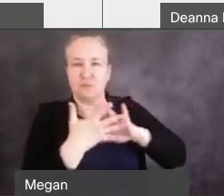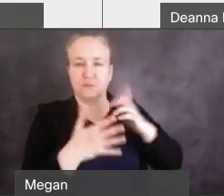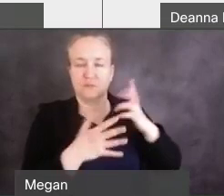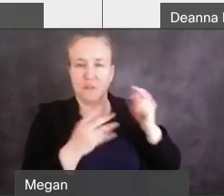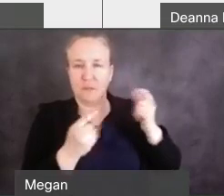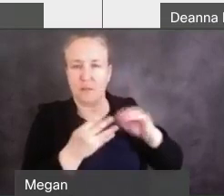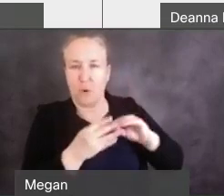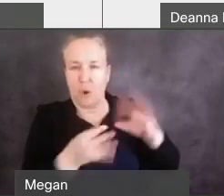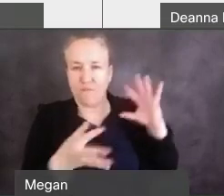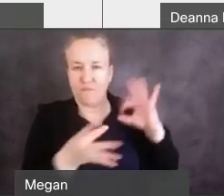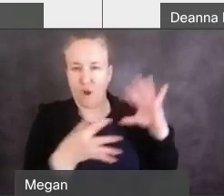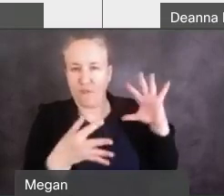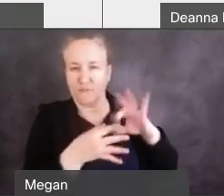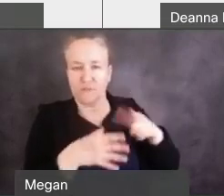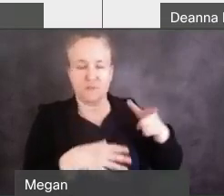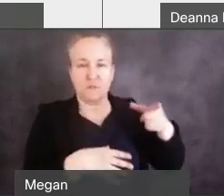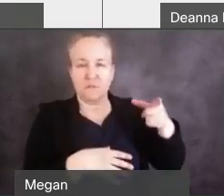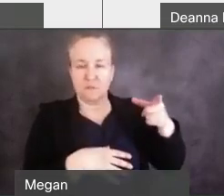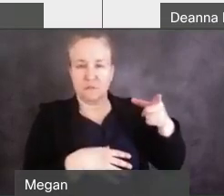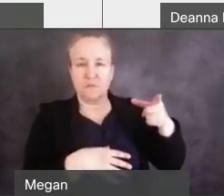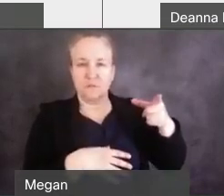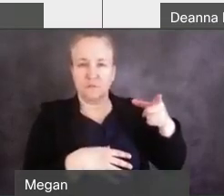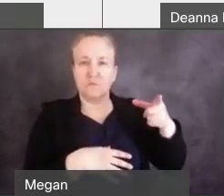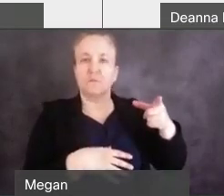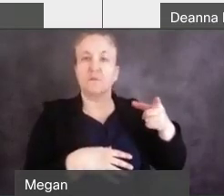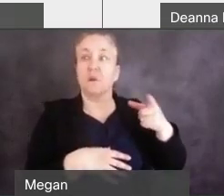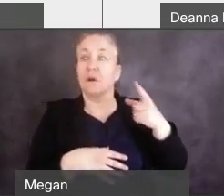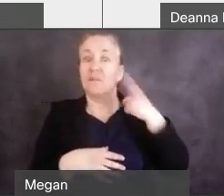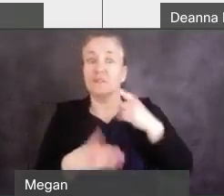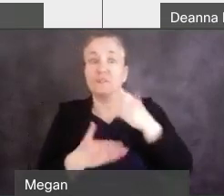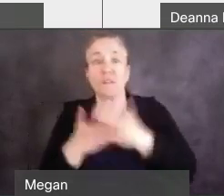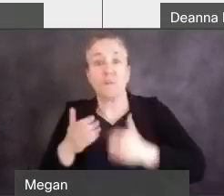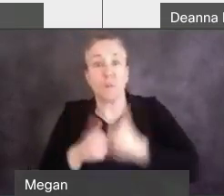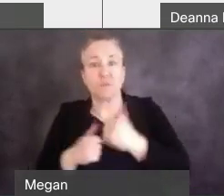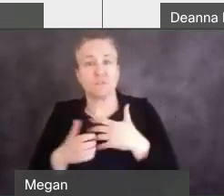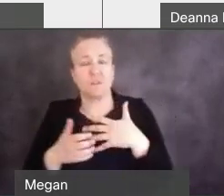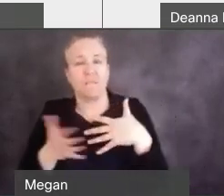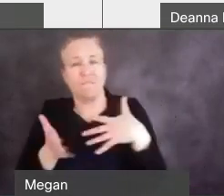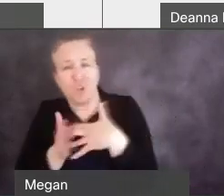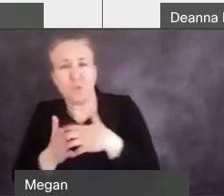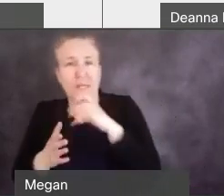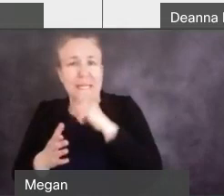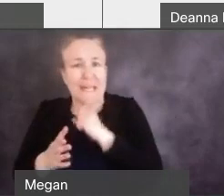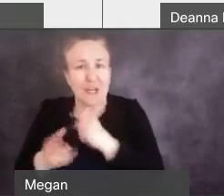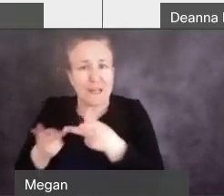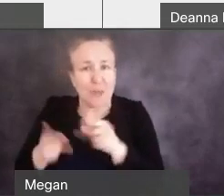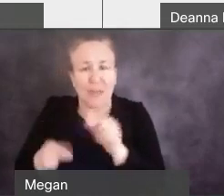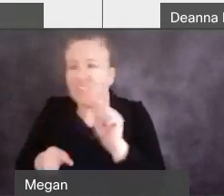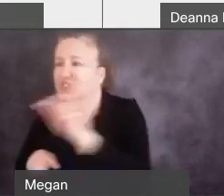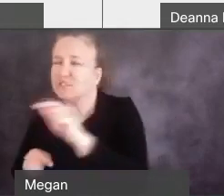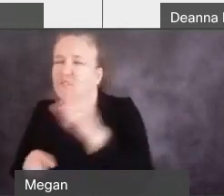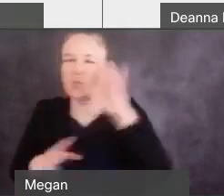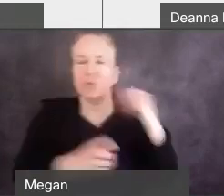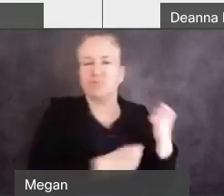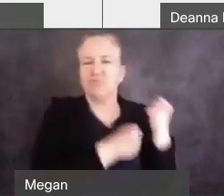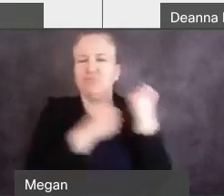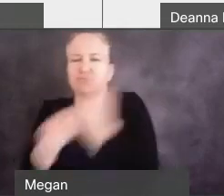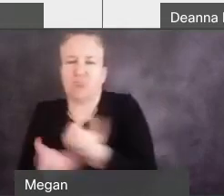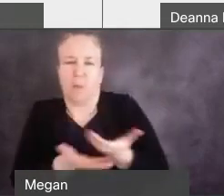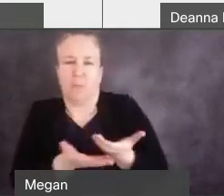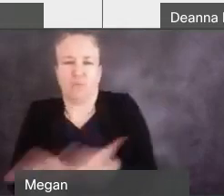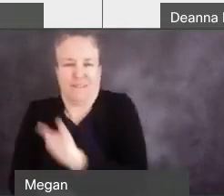...to, with some of our most vulnerable, elderly locations and to begin to take vaccine to them.